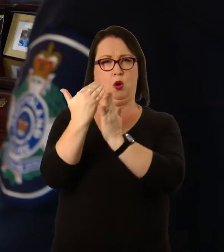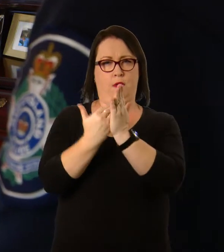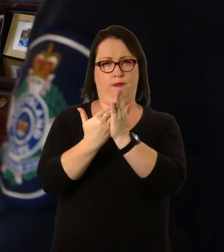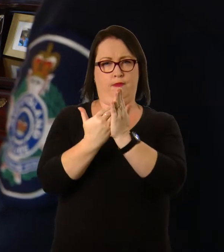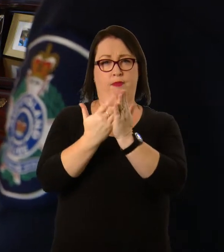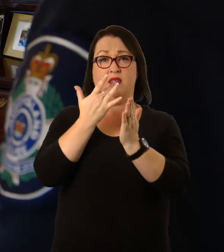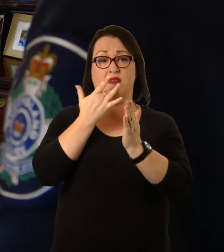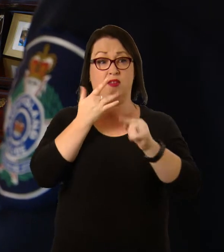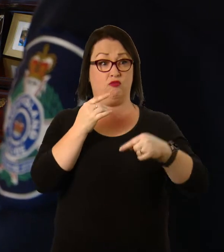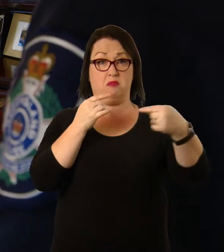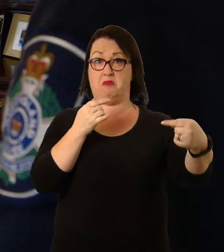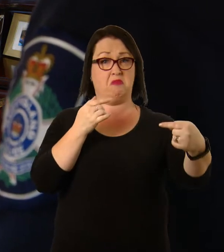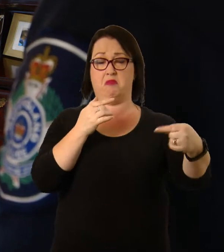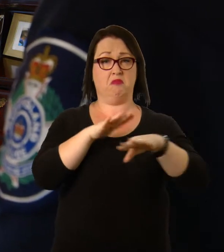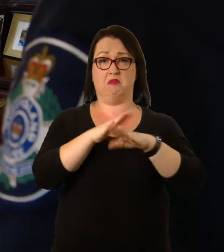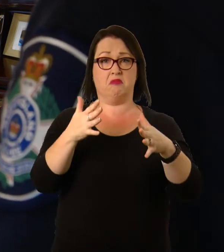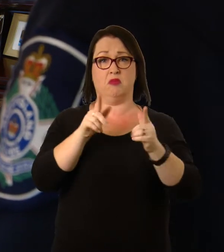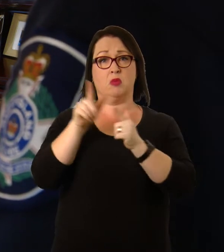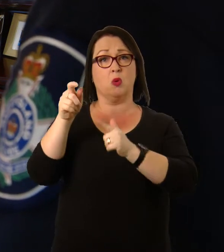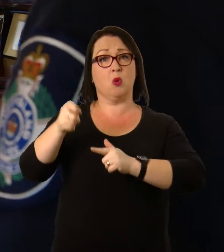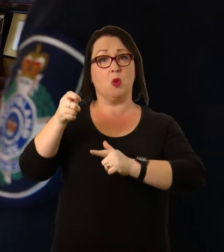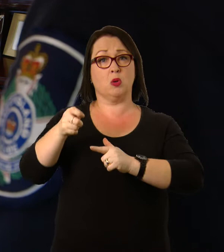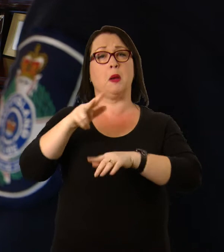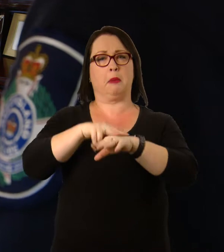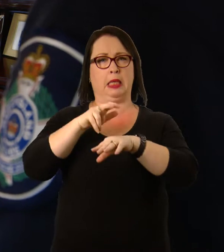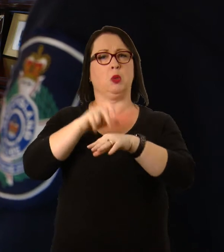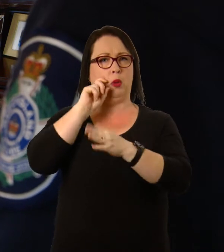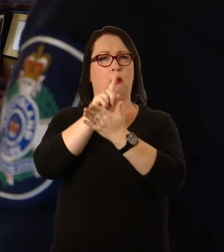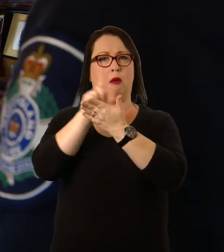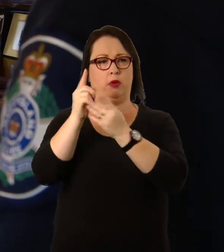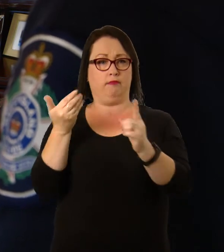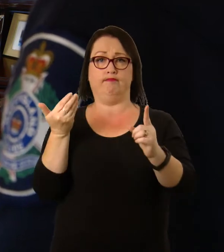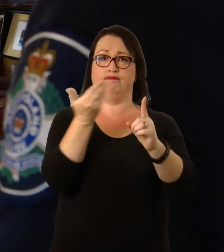If the Respondent is not in court, a police officer will give a copy of the order to the